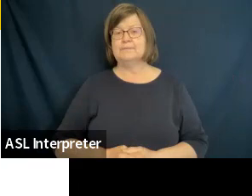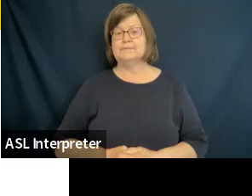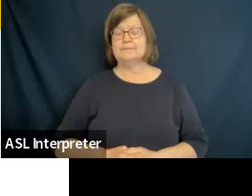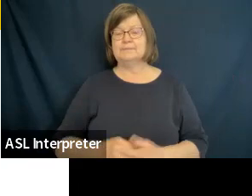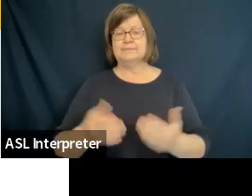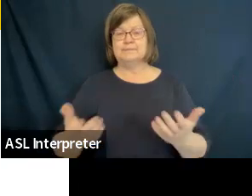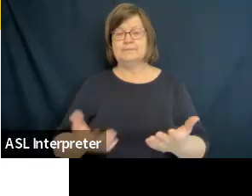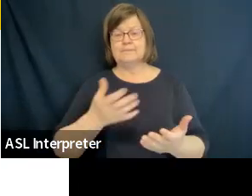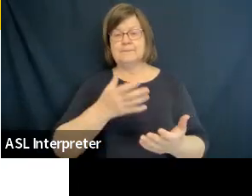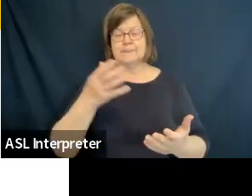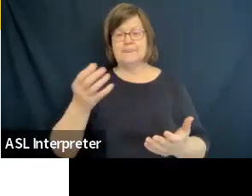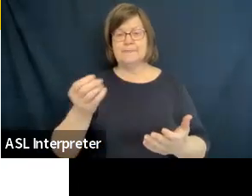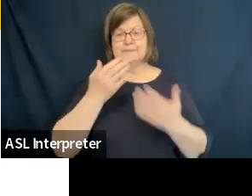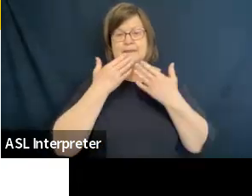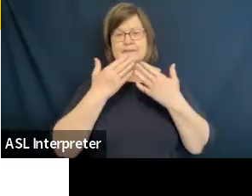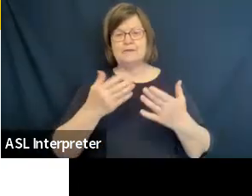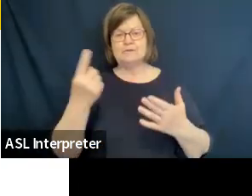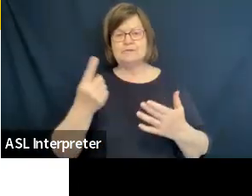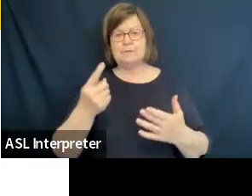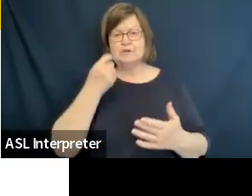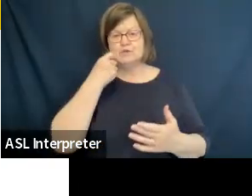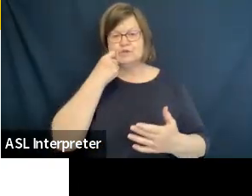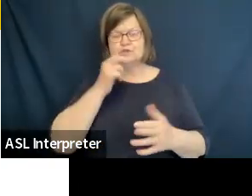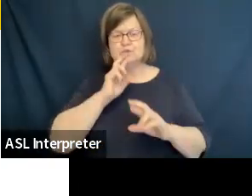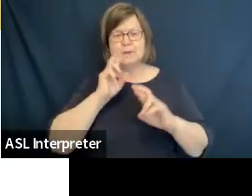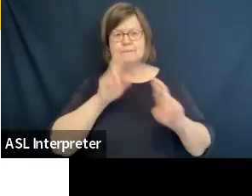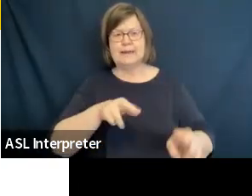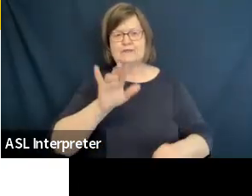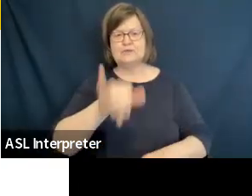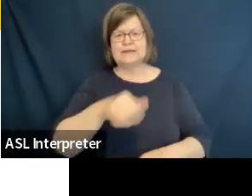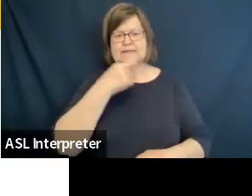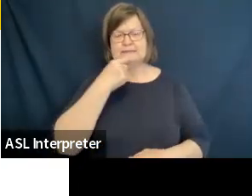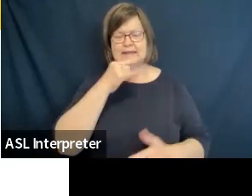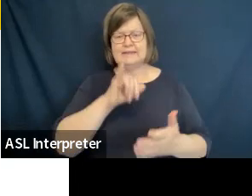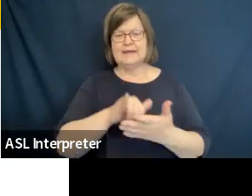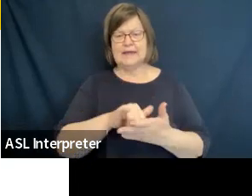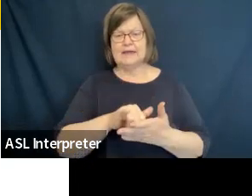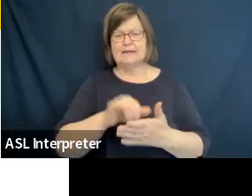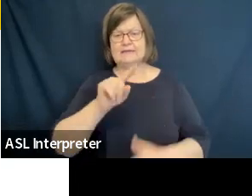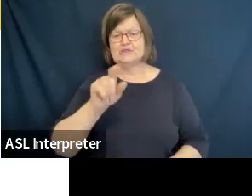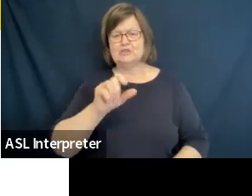And I think there is someone who replied to that and said there is Zoom for telehealth,